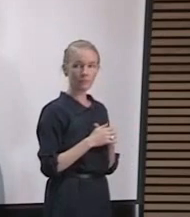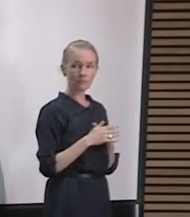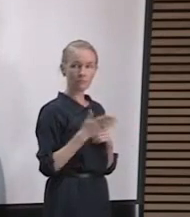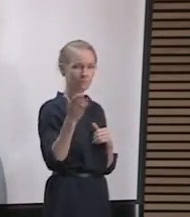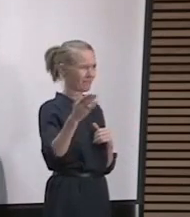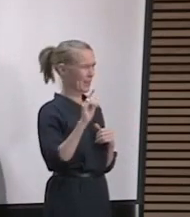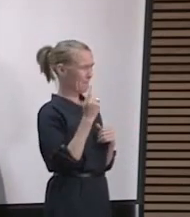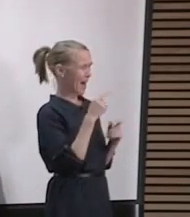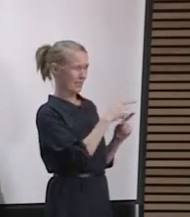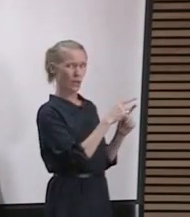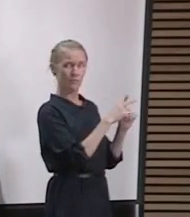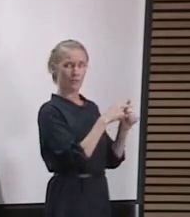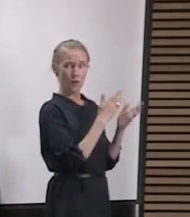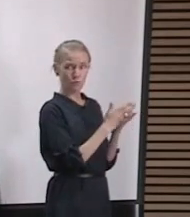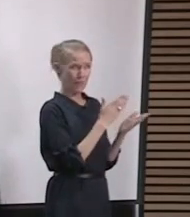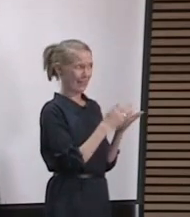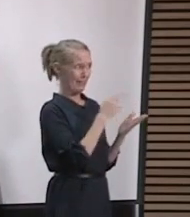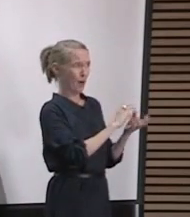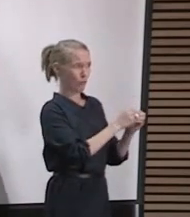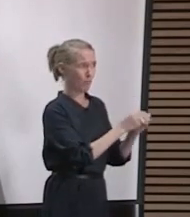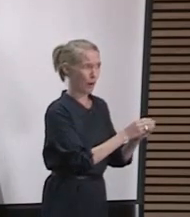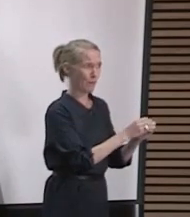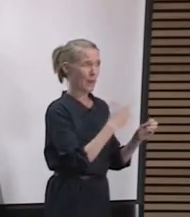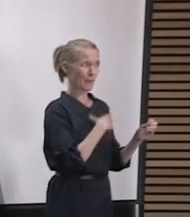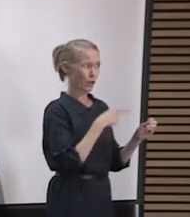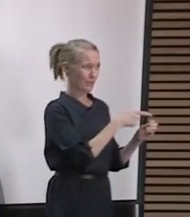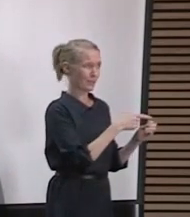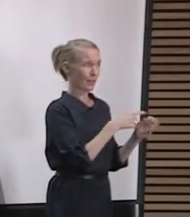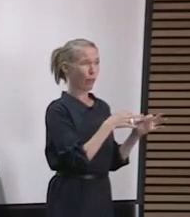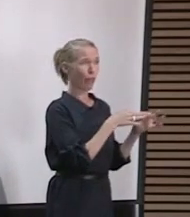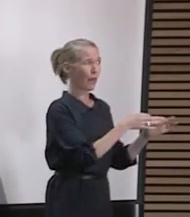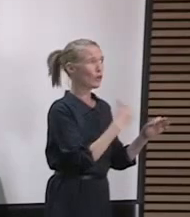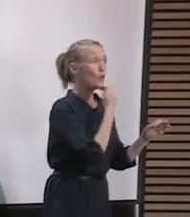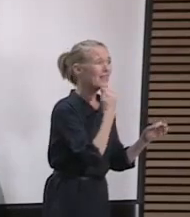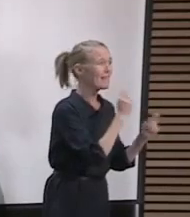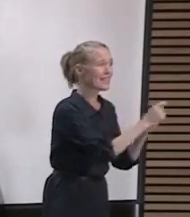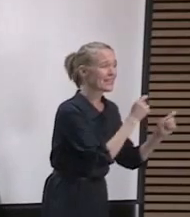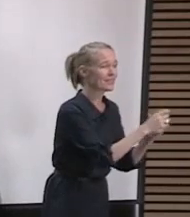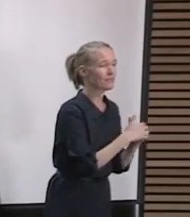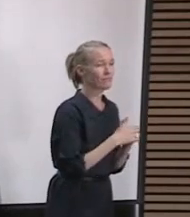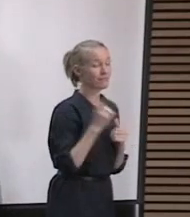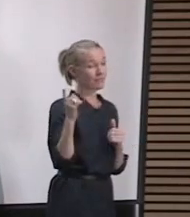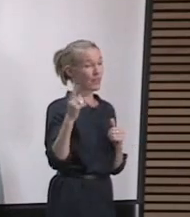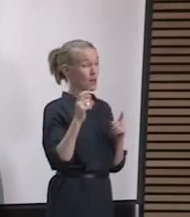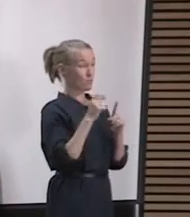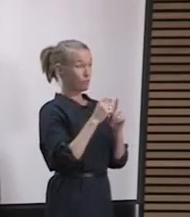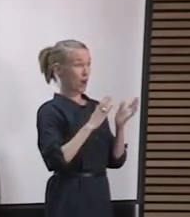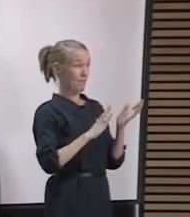something that we will look at but at the moment, we're focused on the outbreak. It is a red flag, because obviously it wasn't happening.